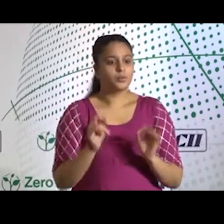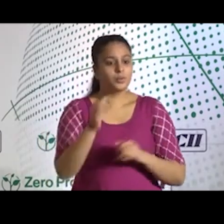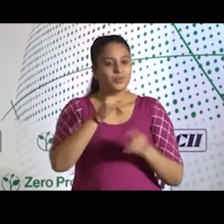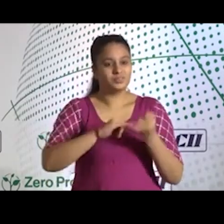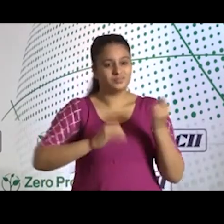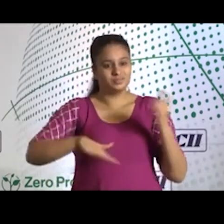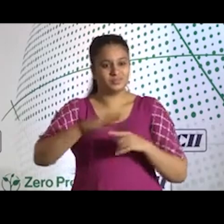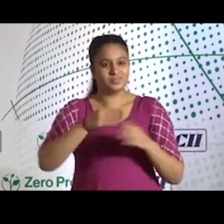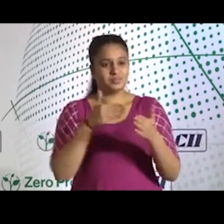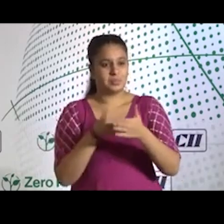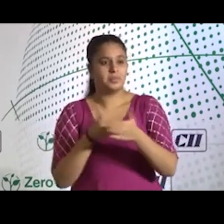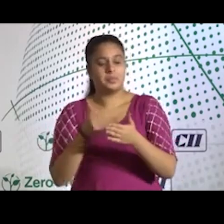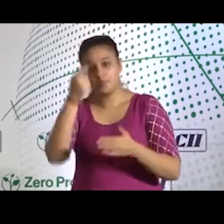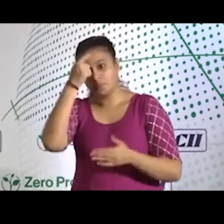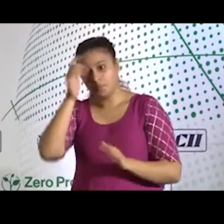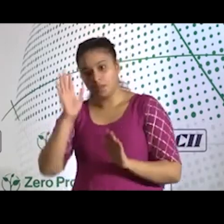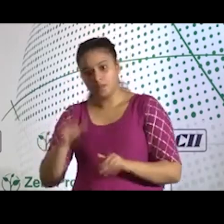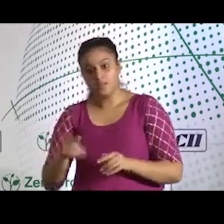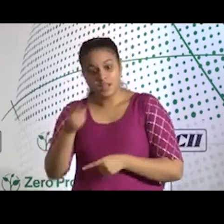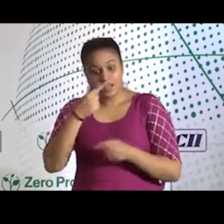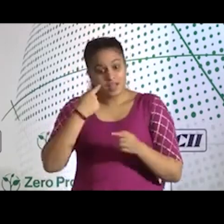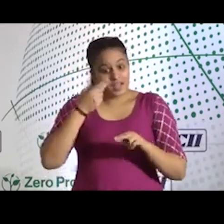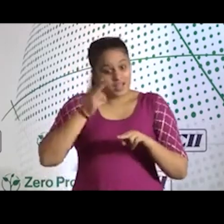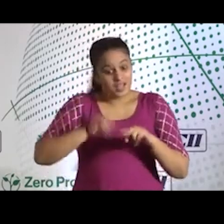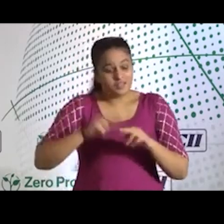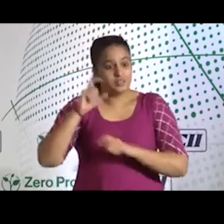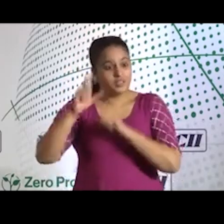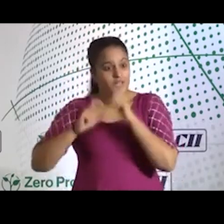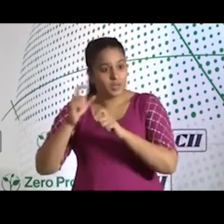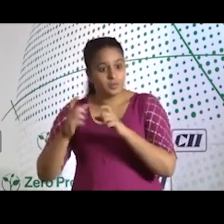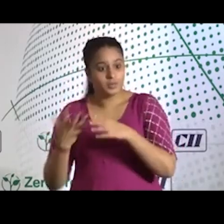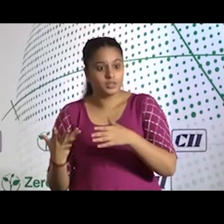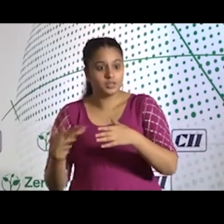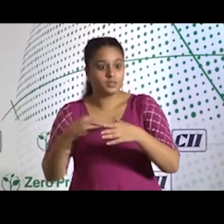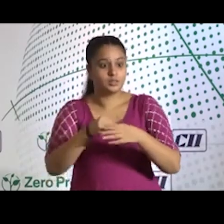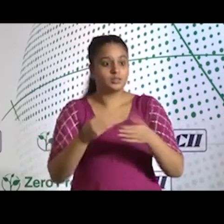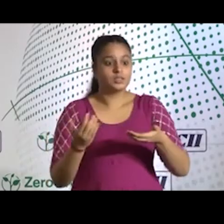So if corporates can tie up with the organizations